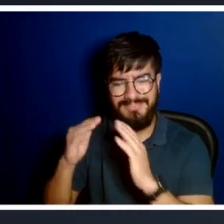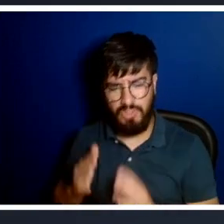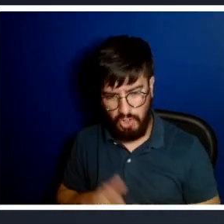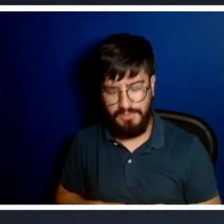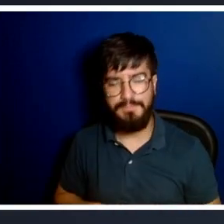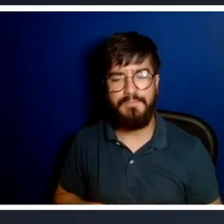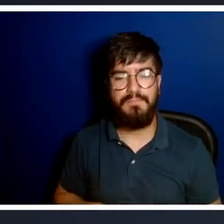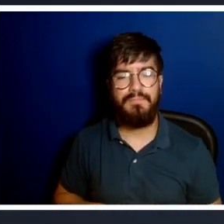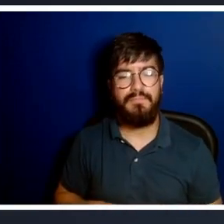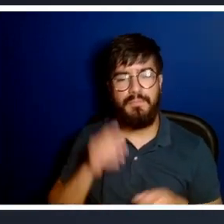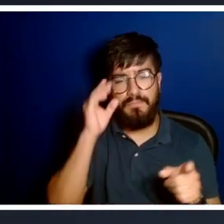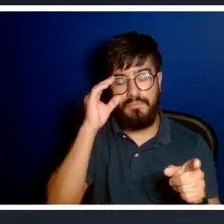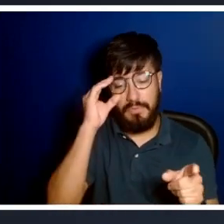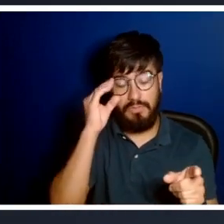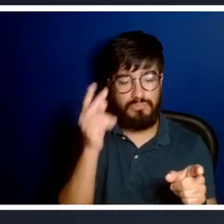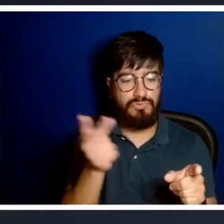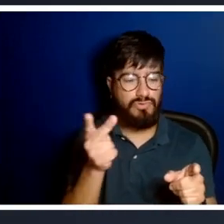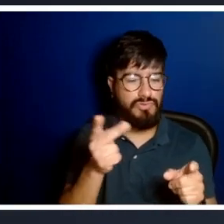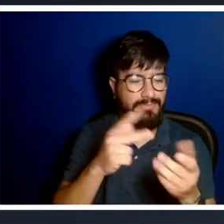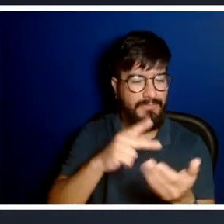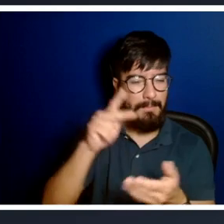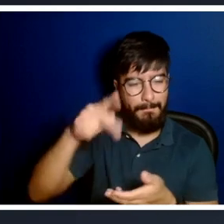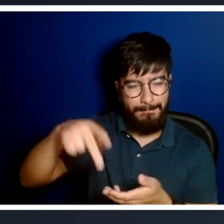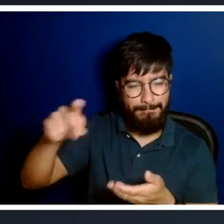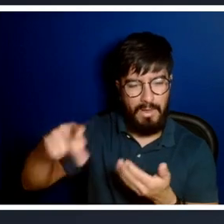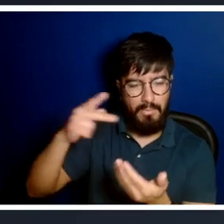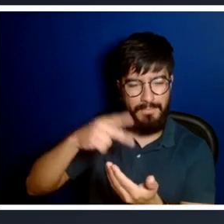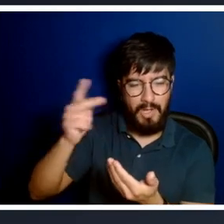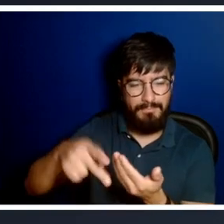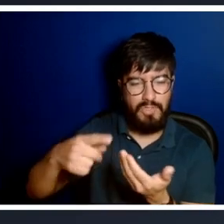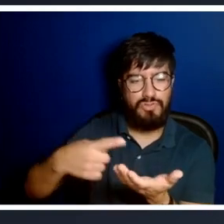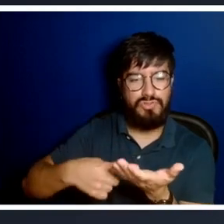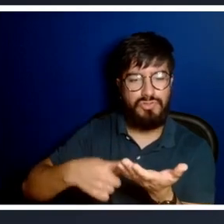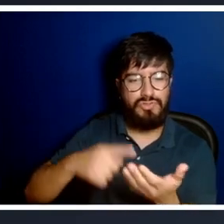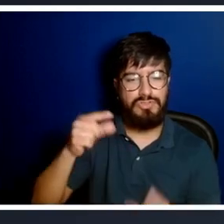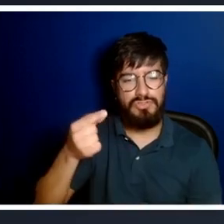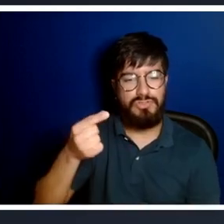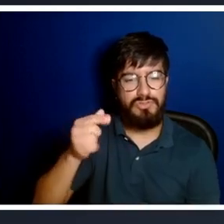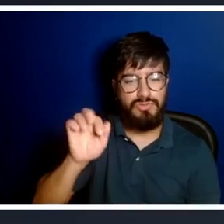PowerPoint program about George Washington Carver. The slide on the left is the one in